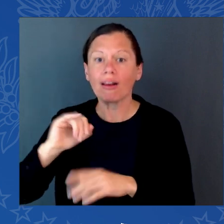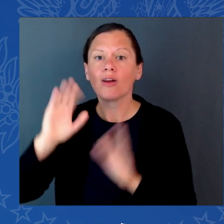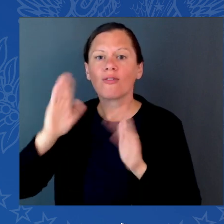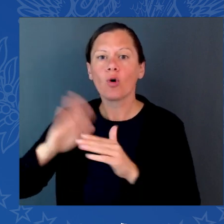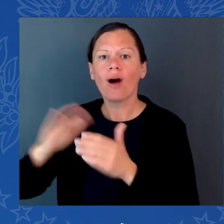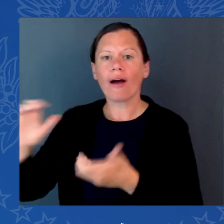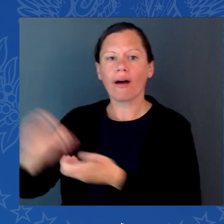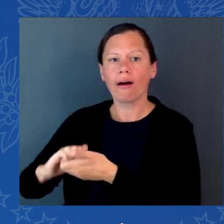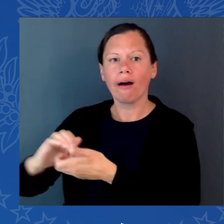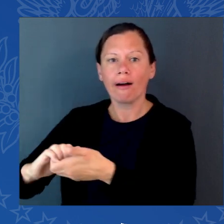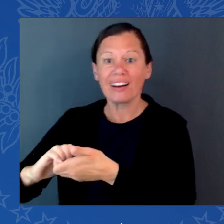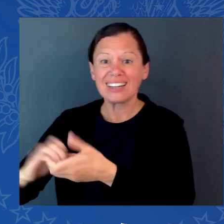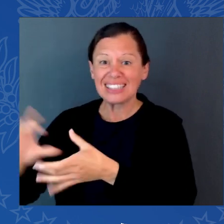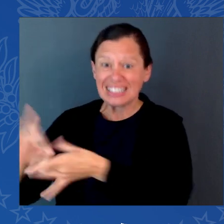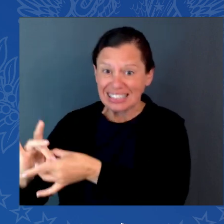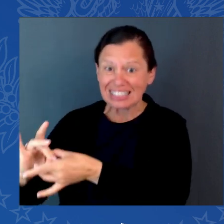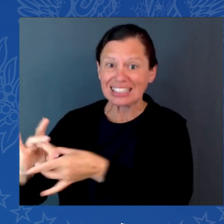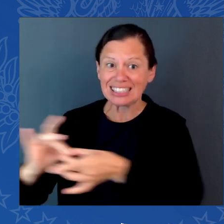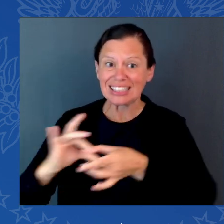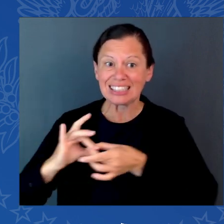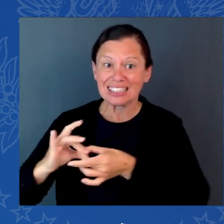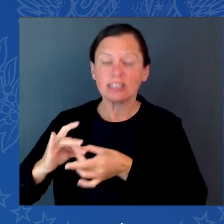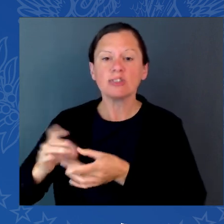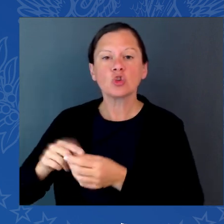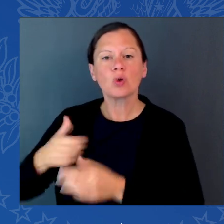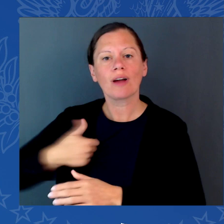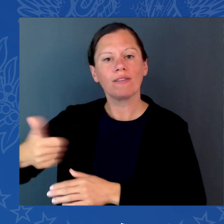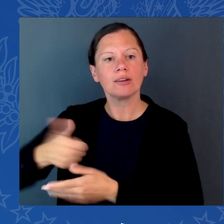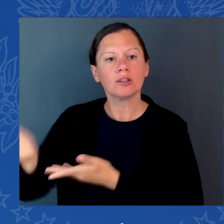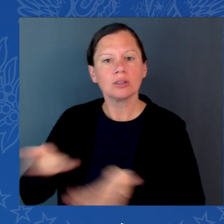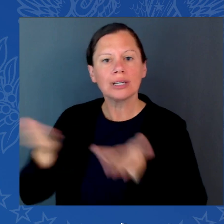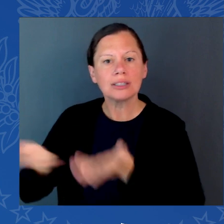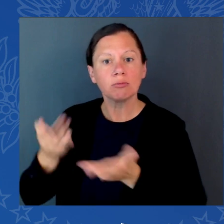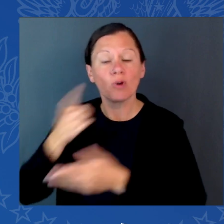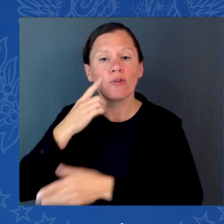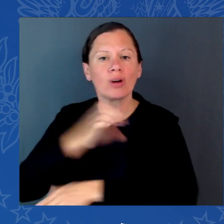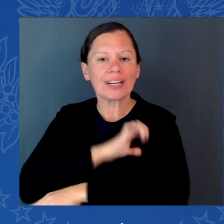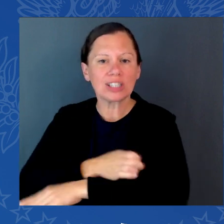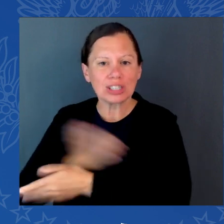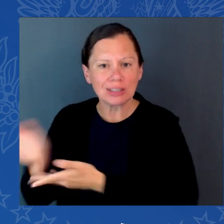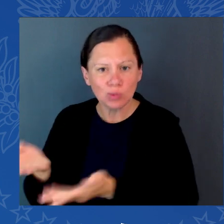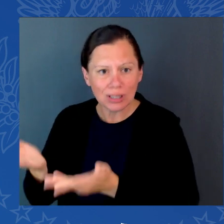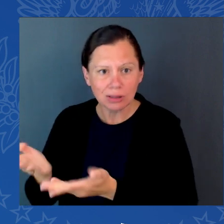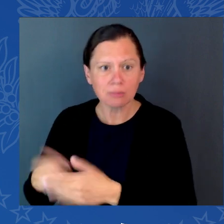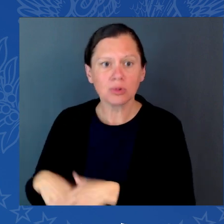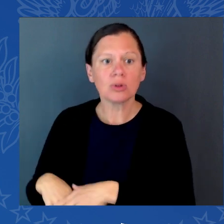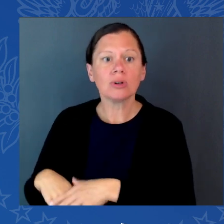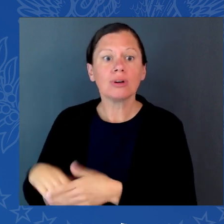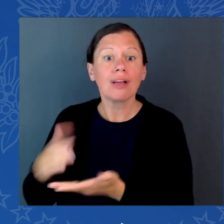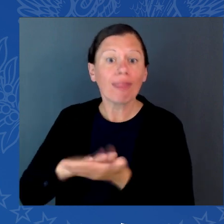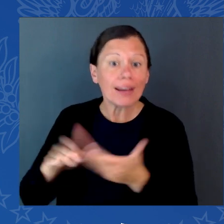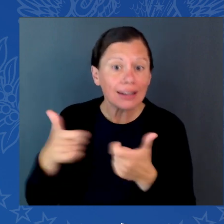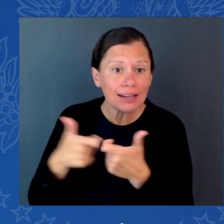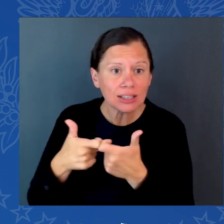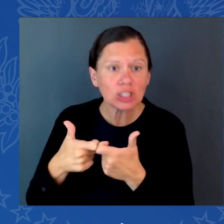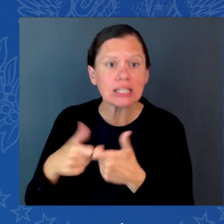expand access to reliable clean electricity, lay cables that will connect communities that secure a stable Internet,